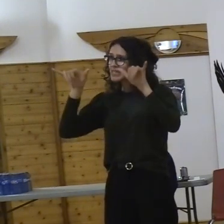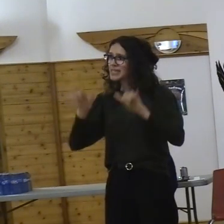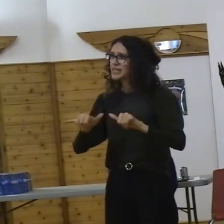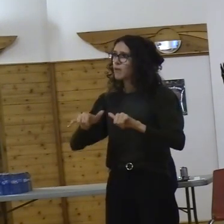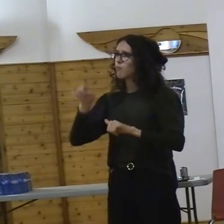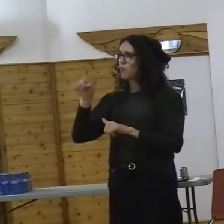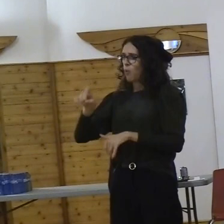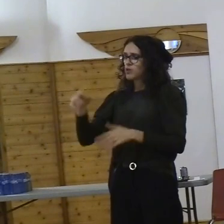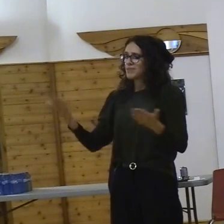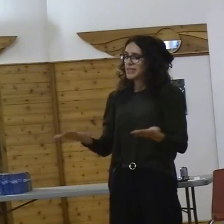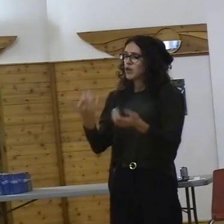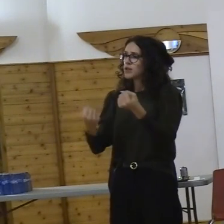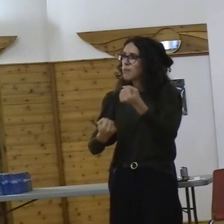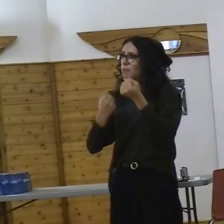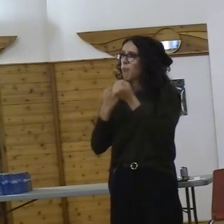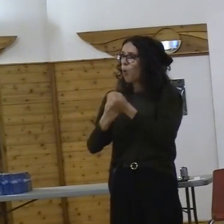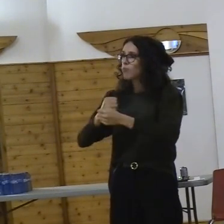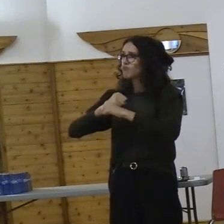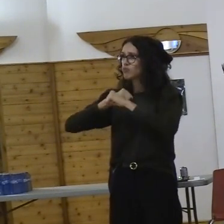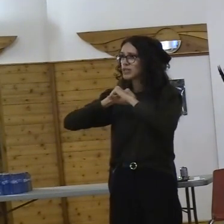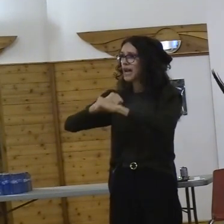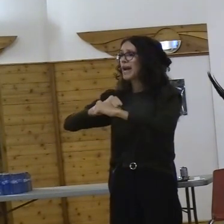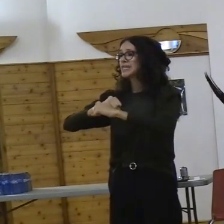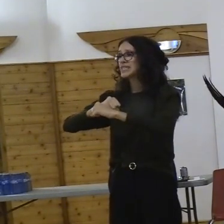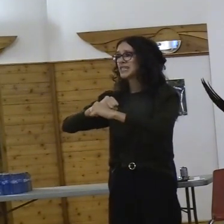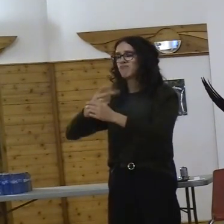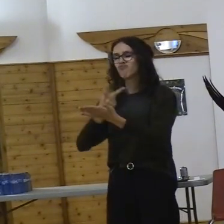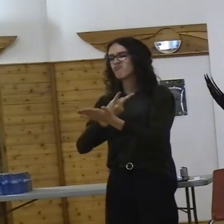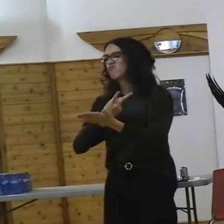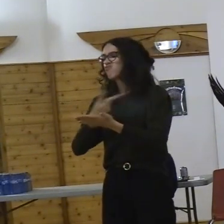I was in that same system and failed by them.